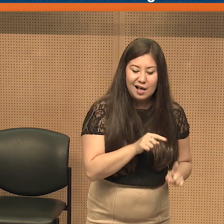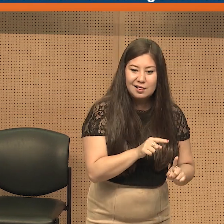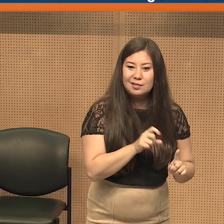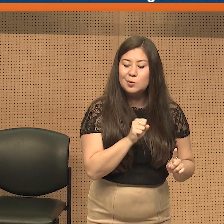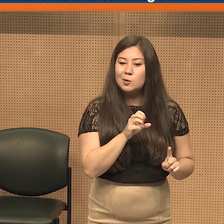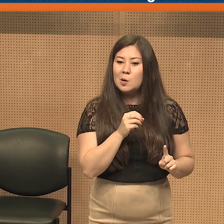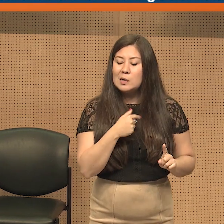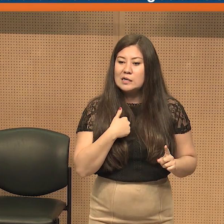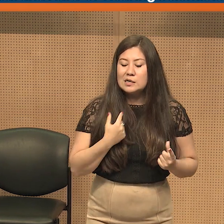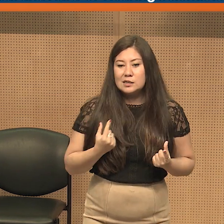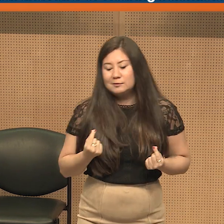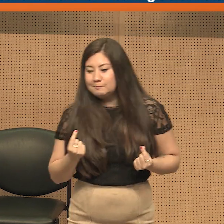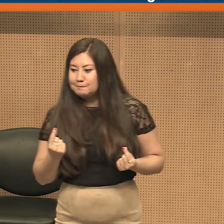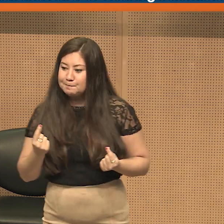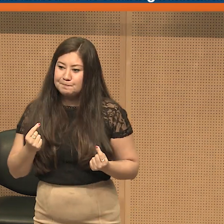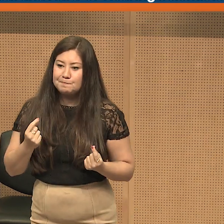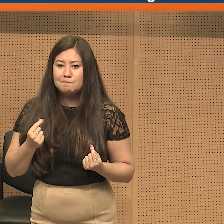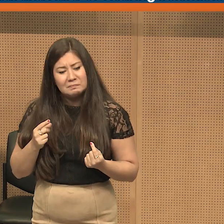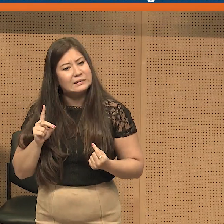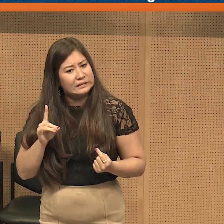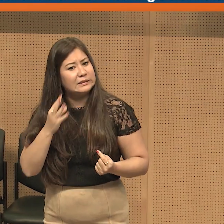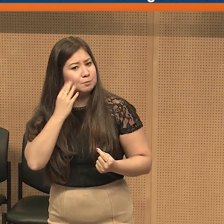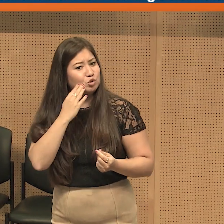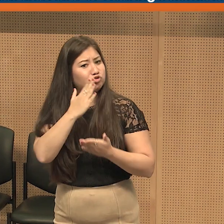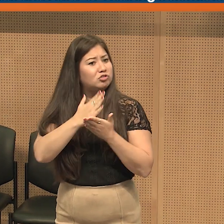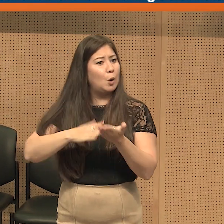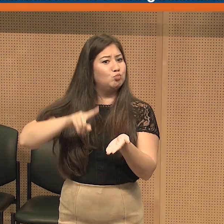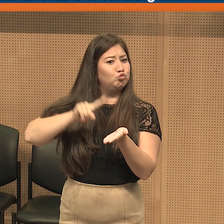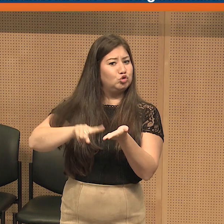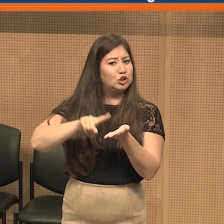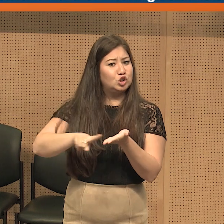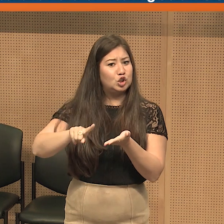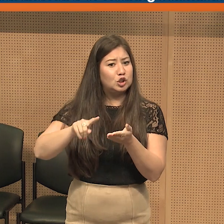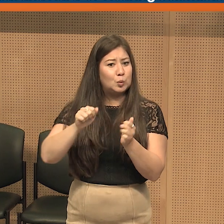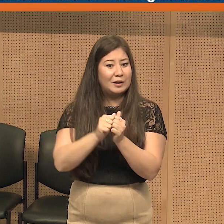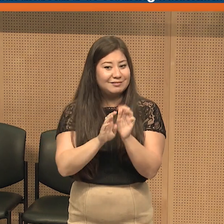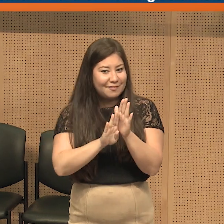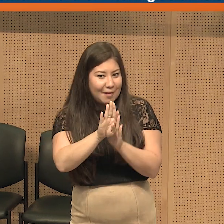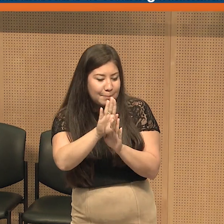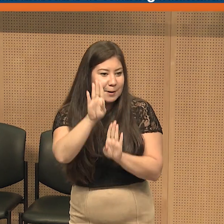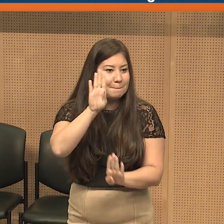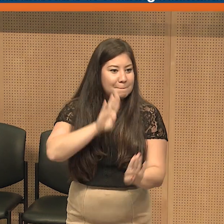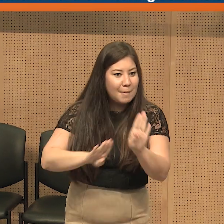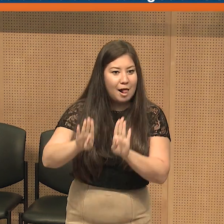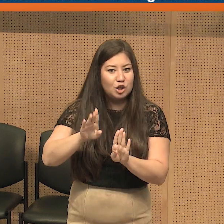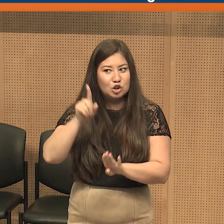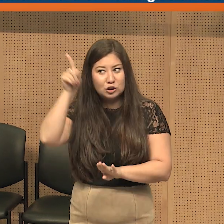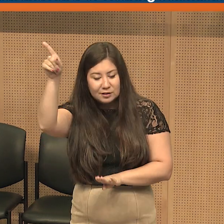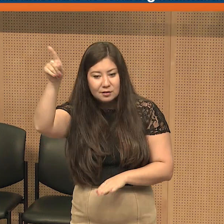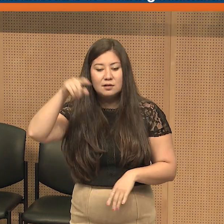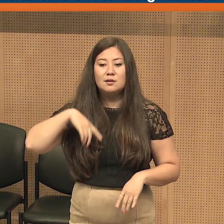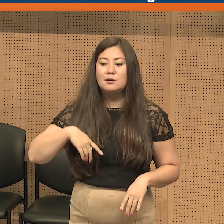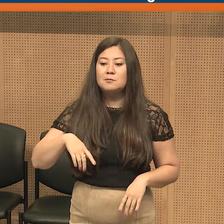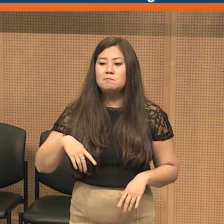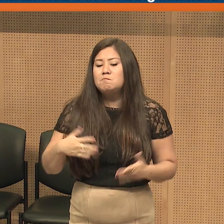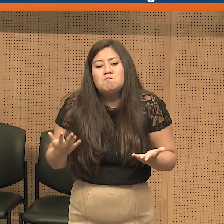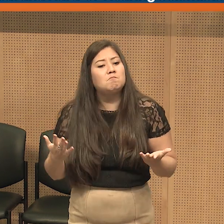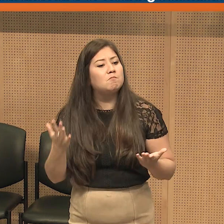was not something that I wanted to do. I had experienced some biology research at RIT,